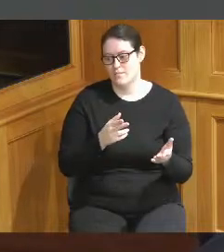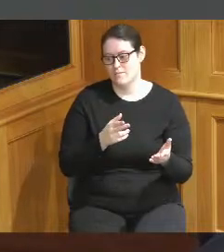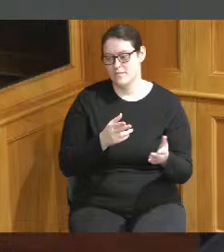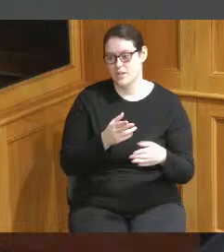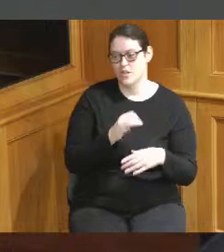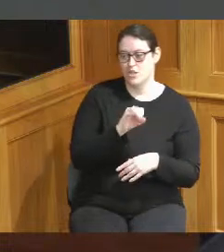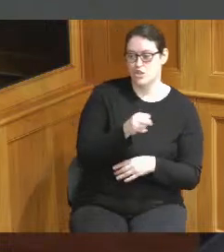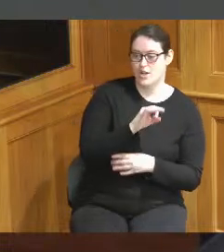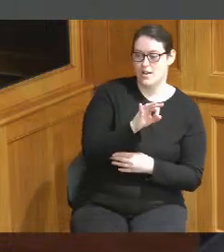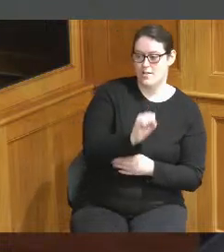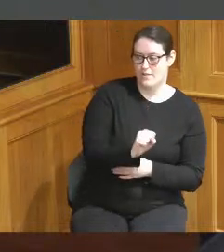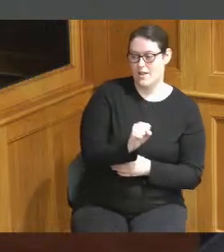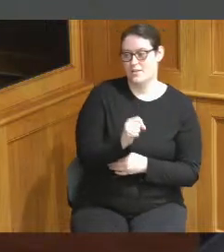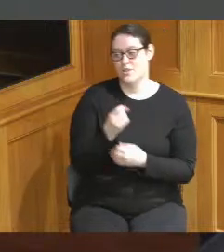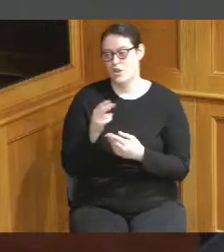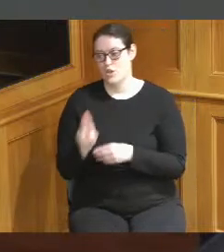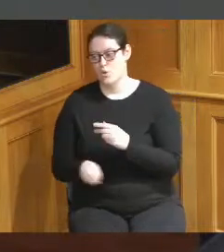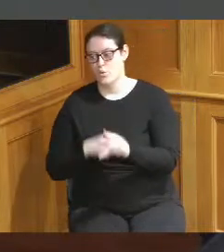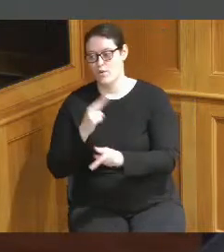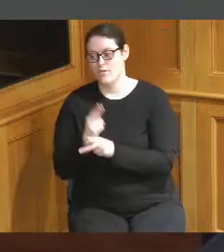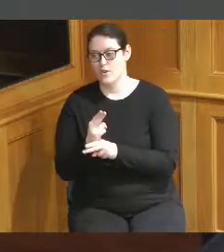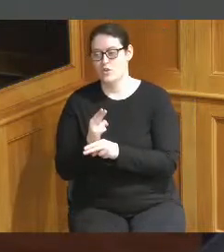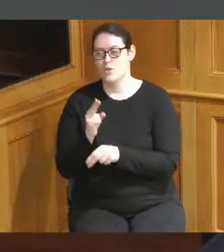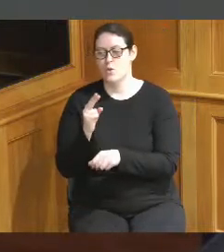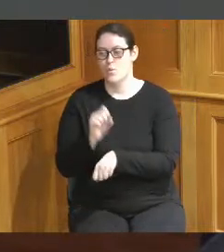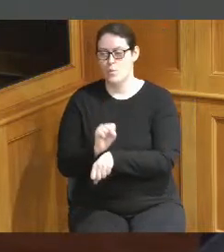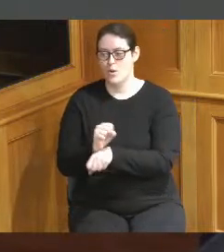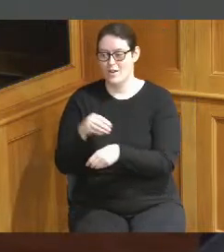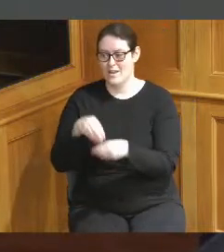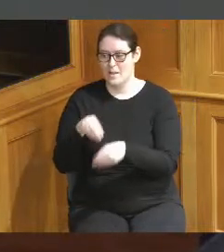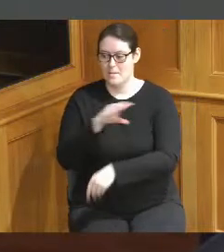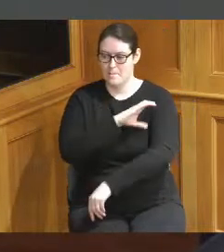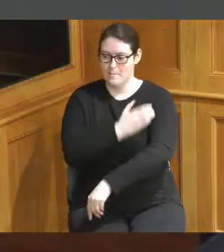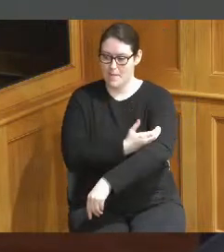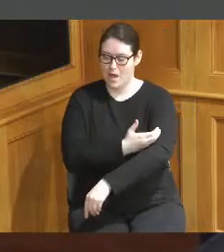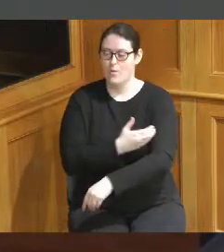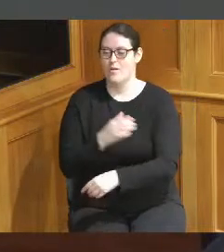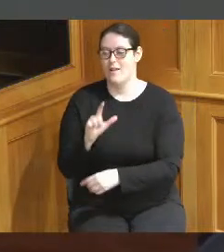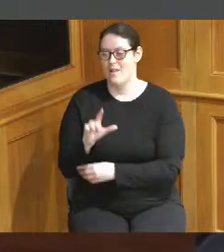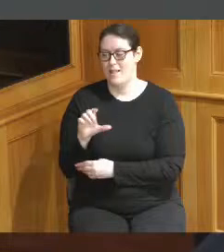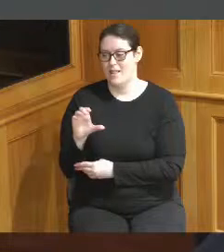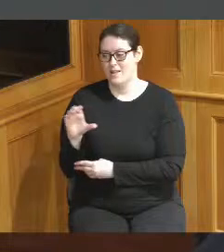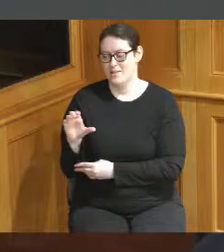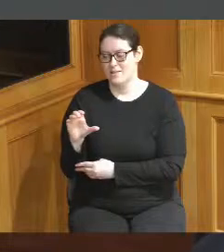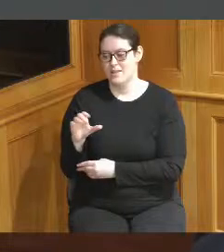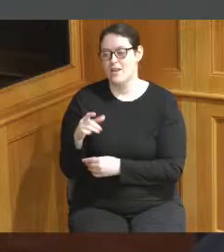folks stepped up etc and while this month is also prom month and I'm all about the prom I